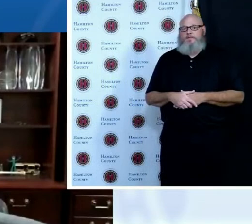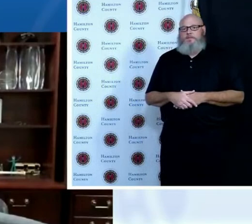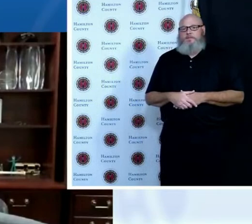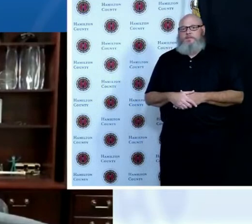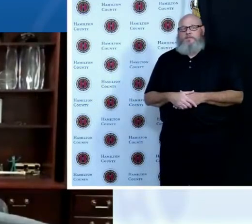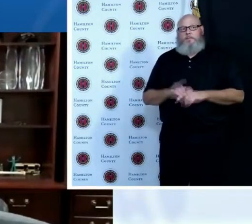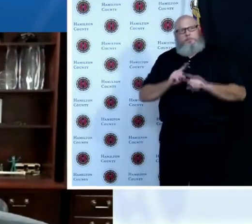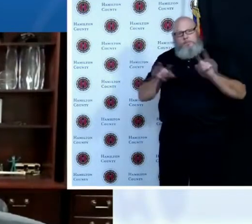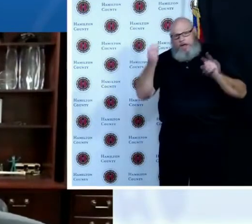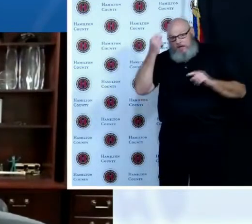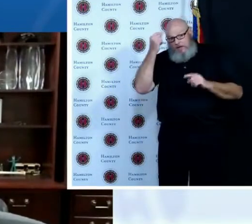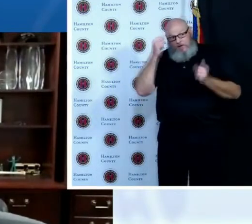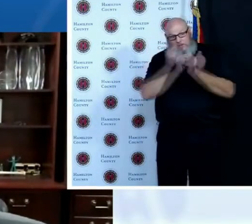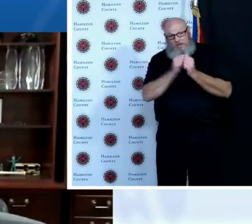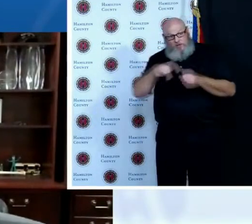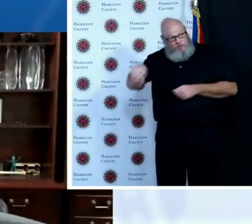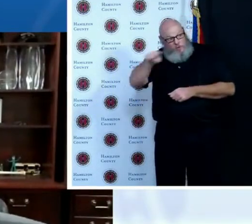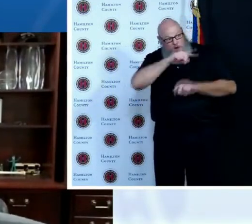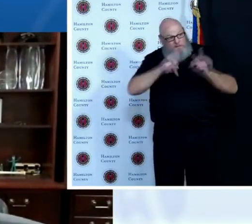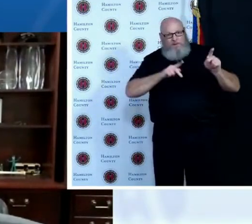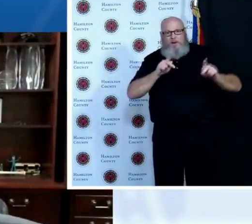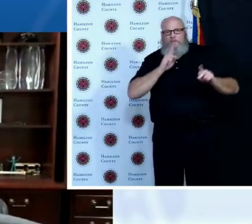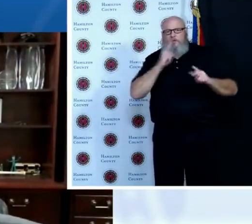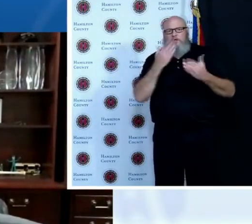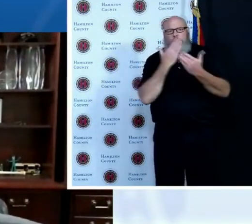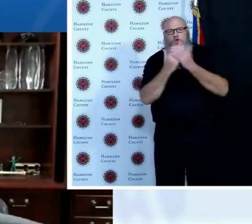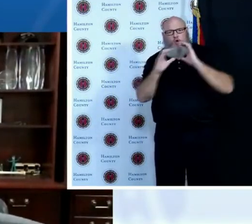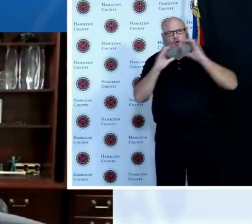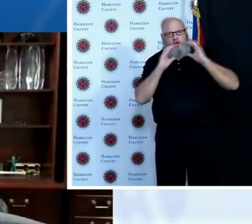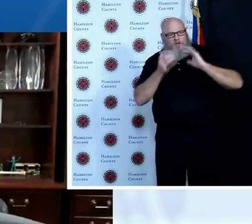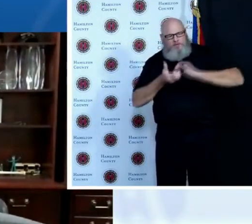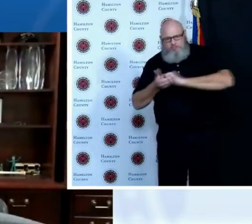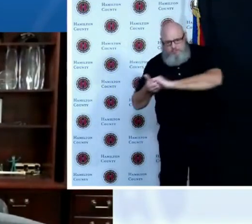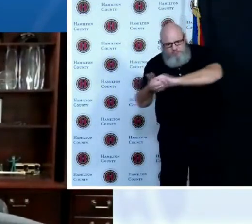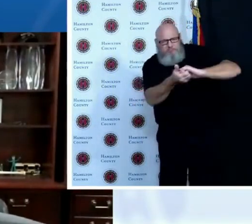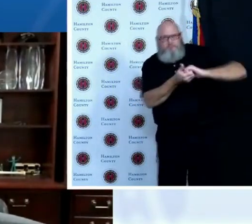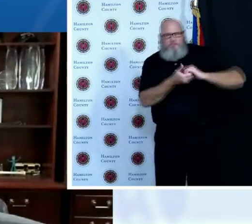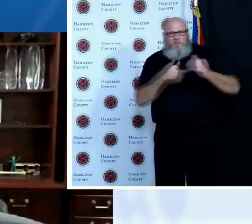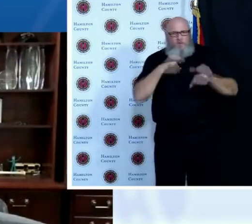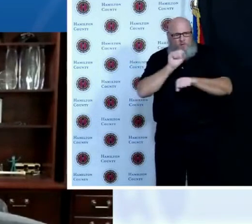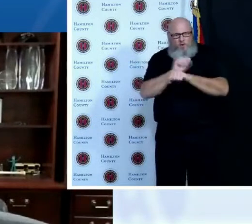one of the things that we've experienced just to give you an example about the logistical elements